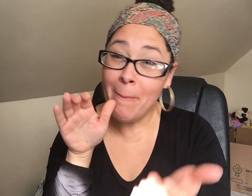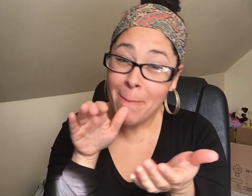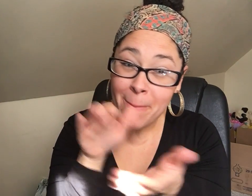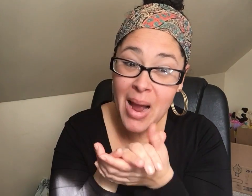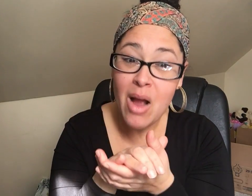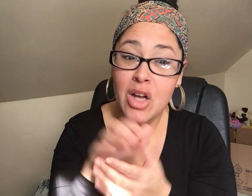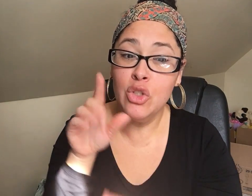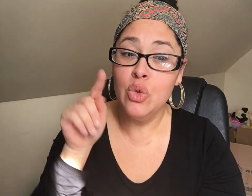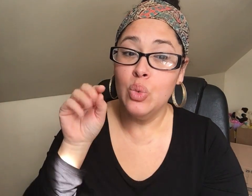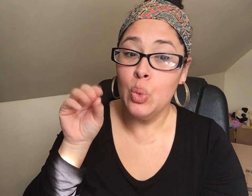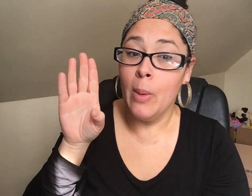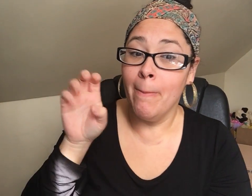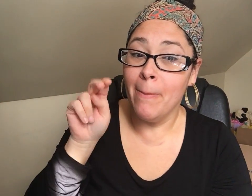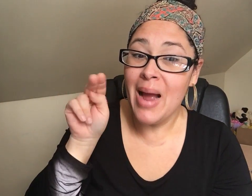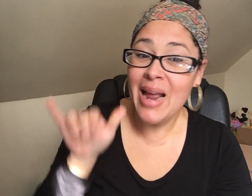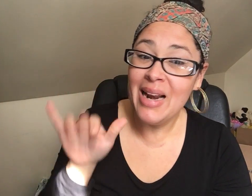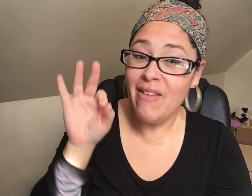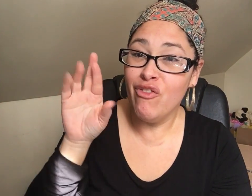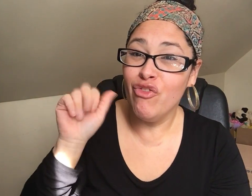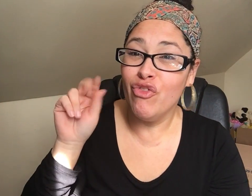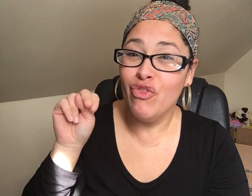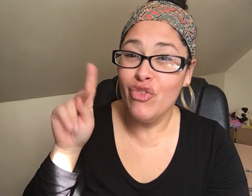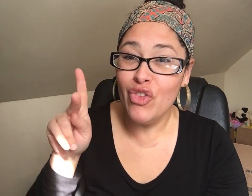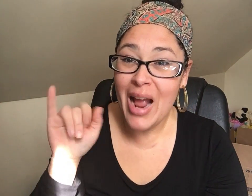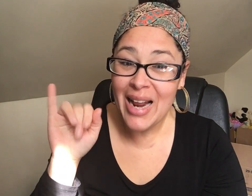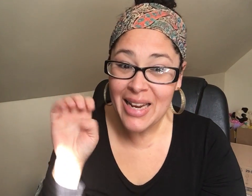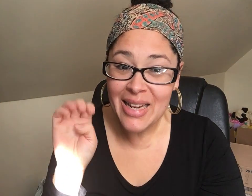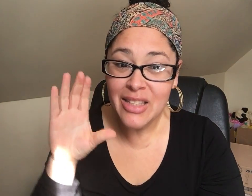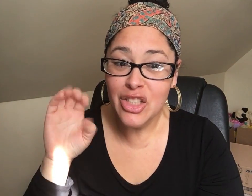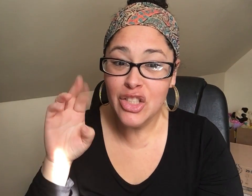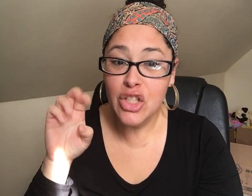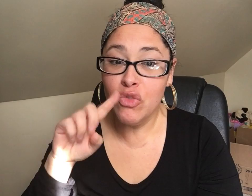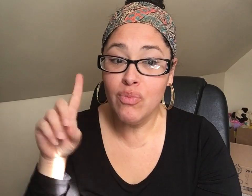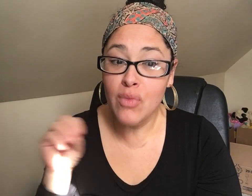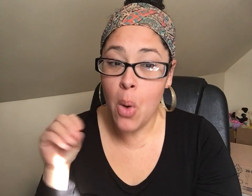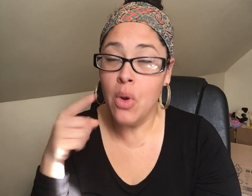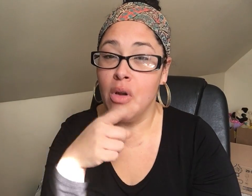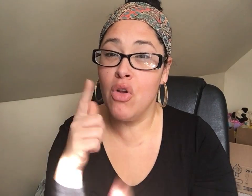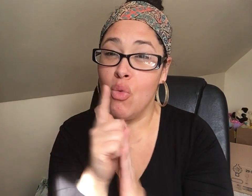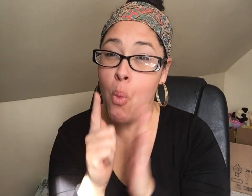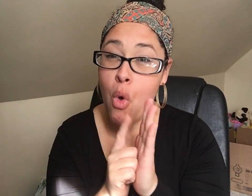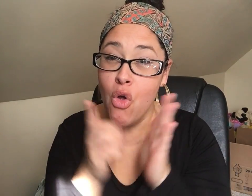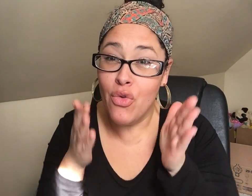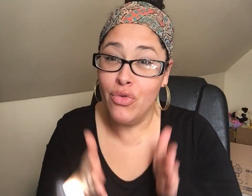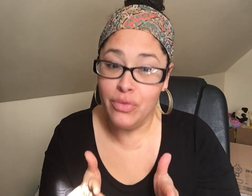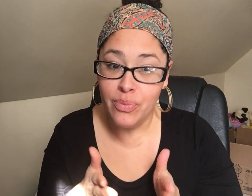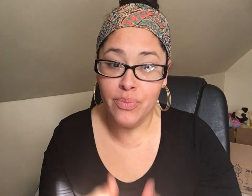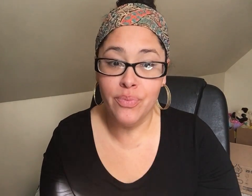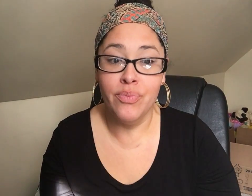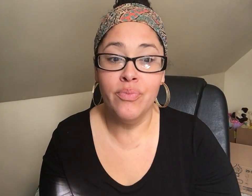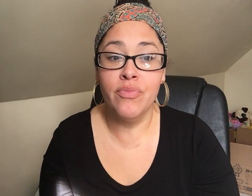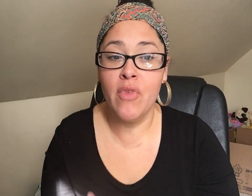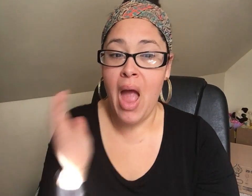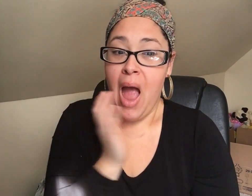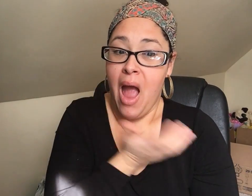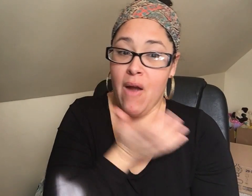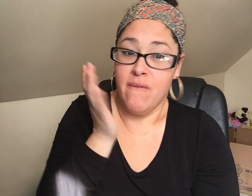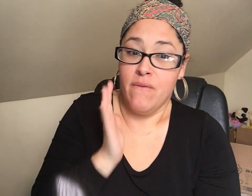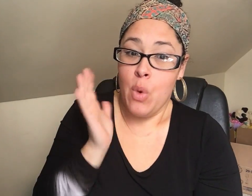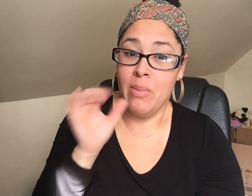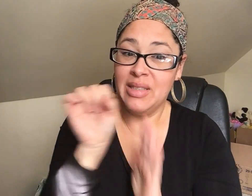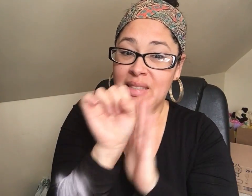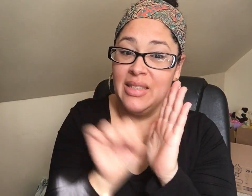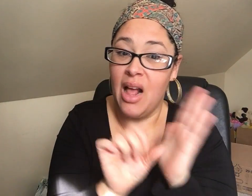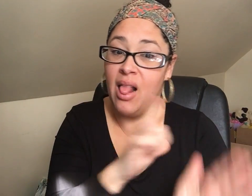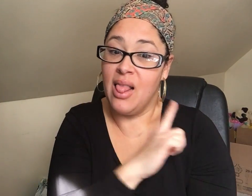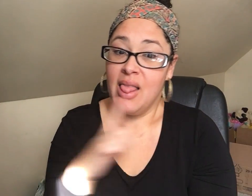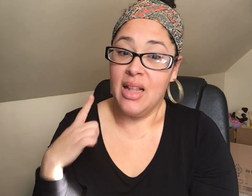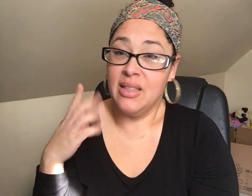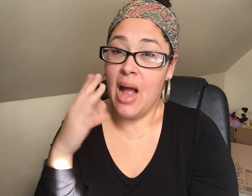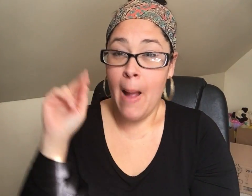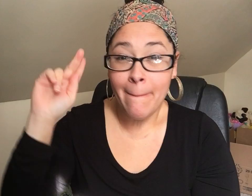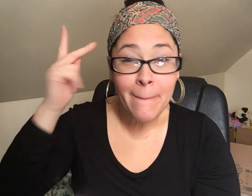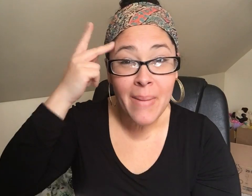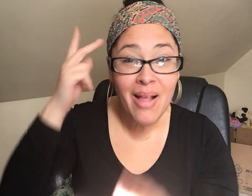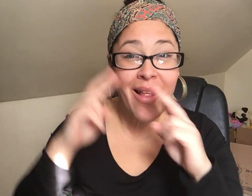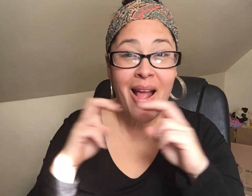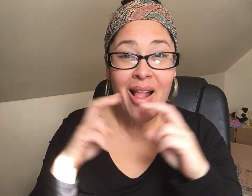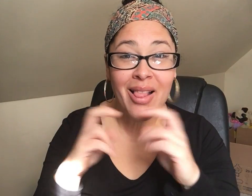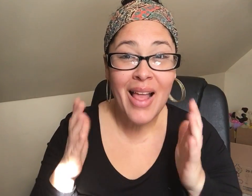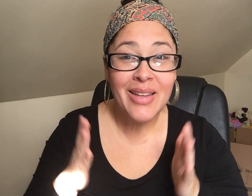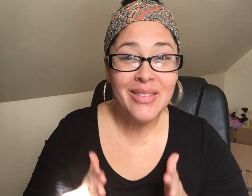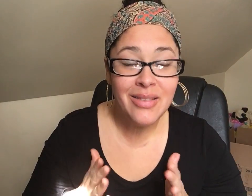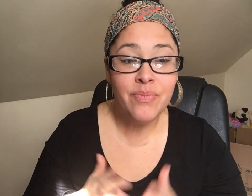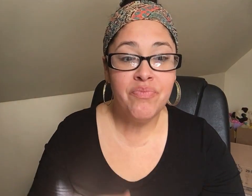She was married to Benny Frankie Cerezo, an attorney, former state legislator and political analyst